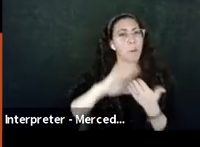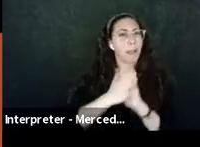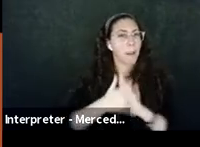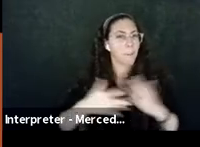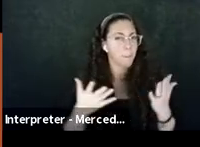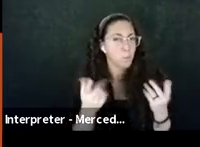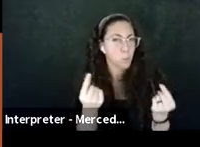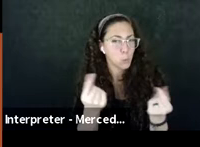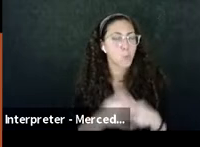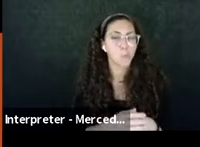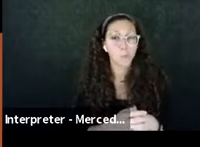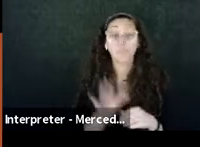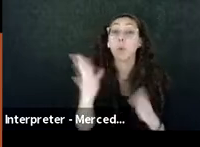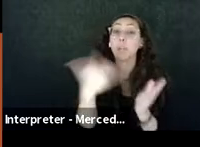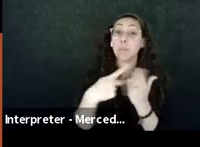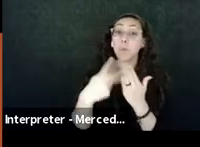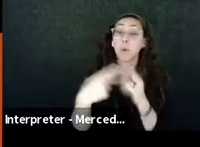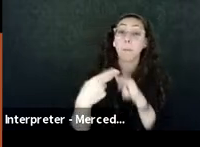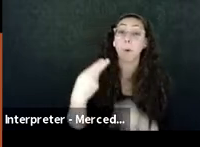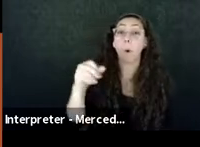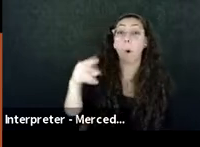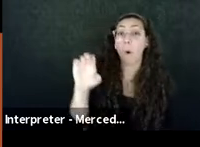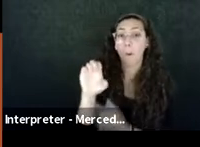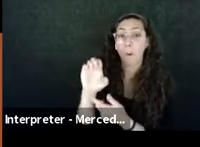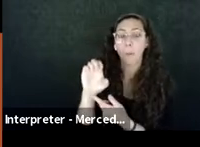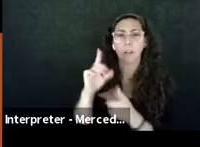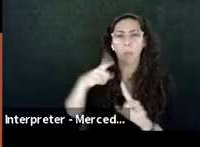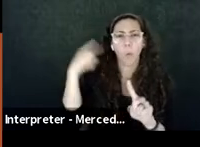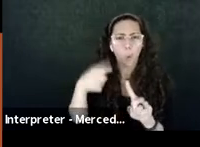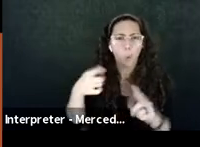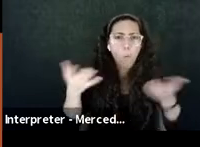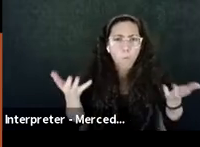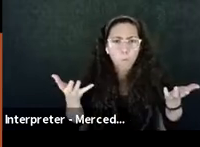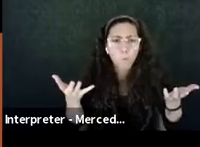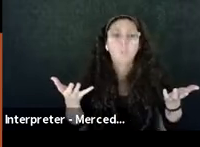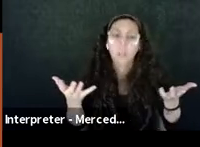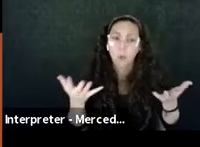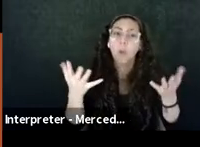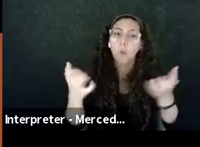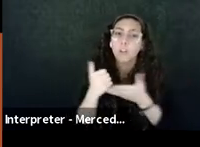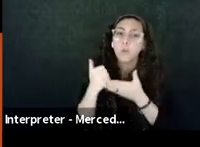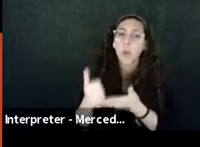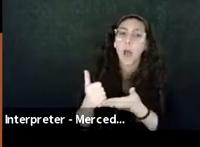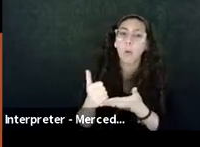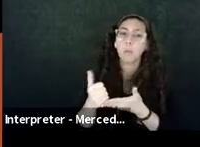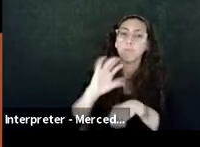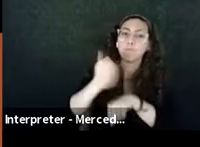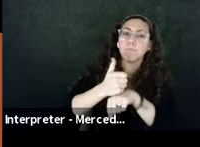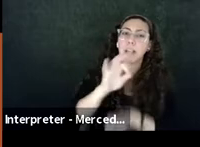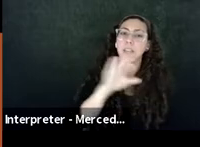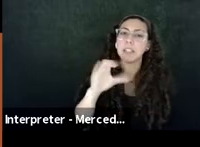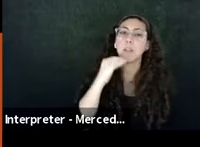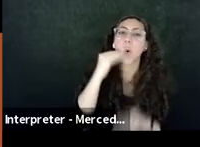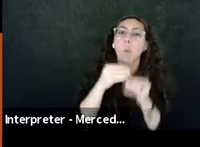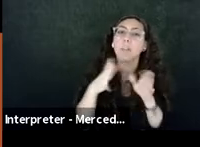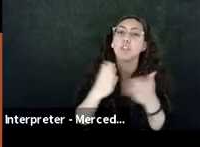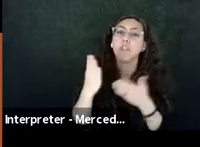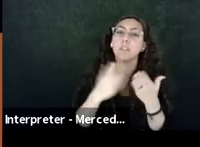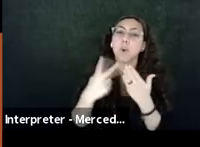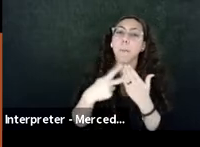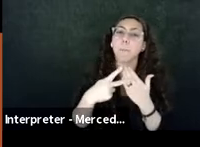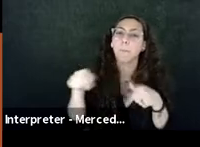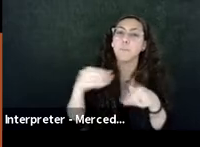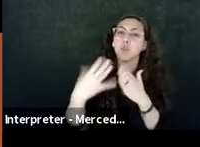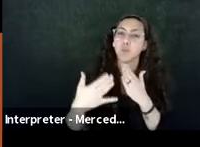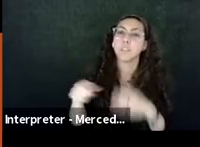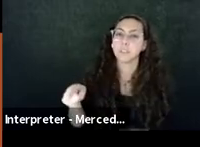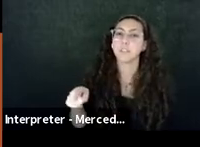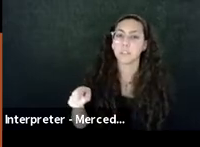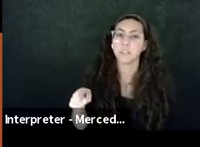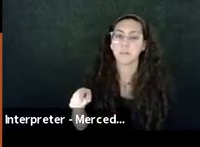Natalie Chavez: And really what the, what the goal of the program is is to pilot a sustainable FCC homeless services service program for students through the following. So what we're trying to do.